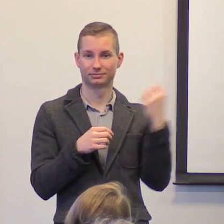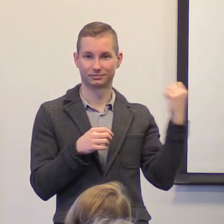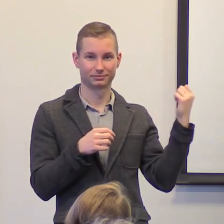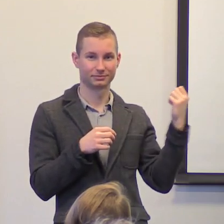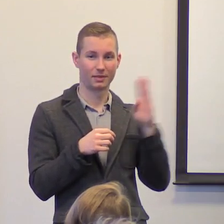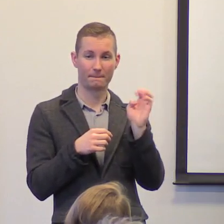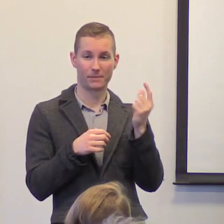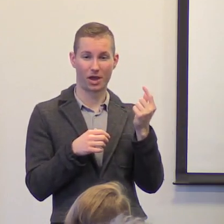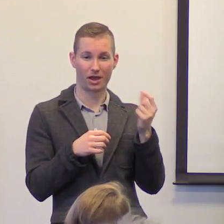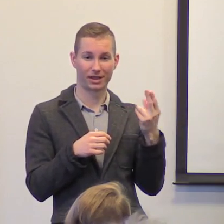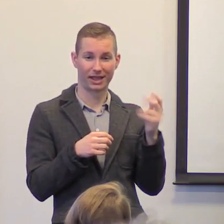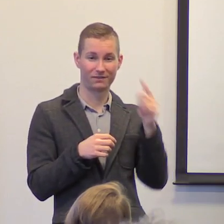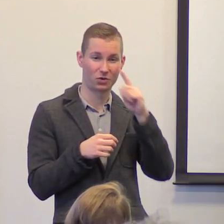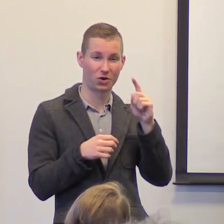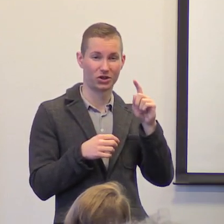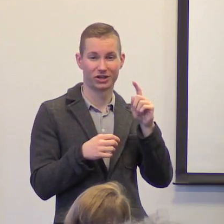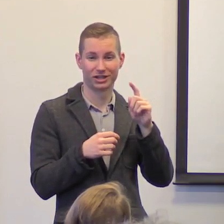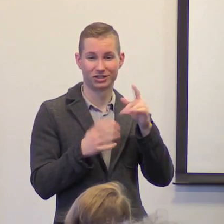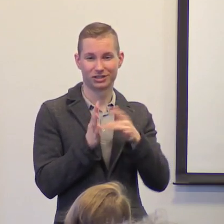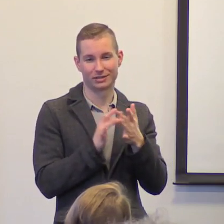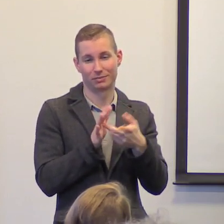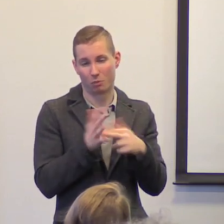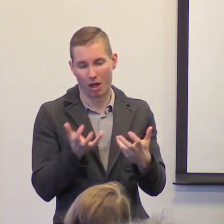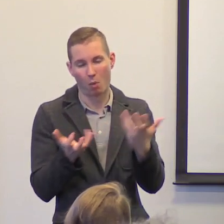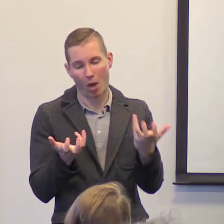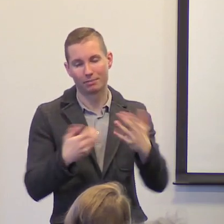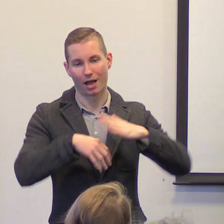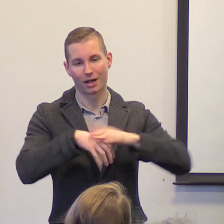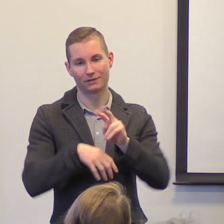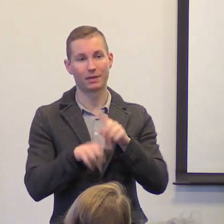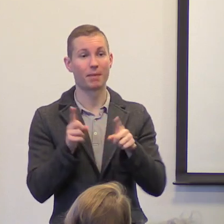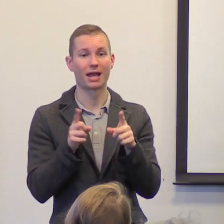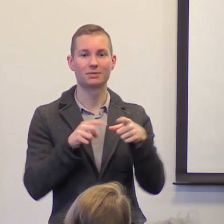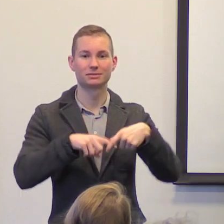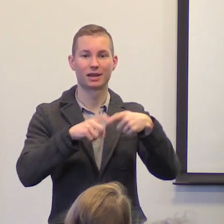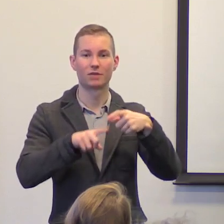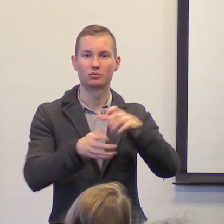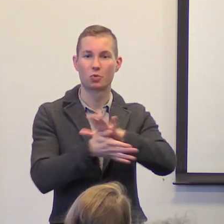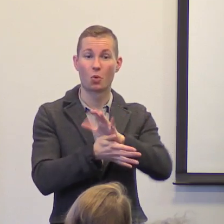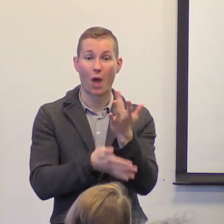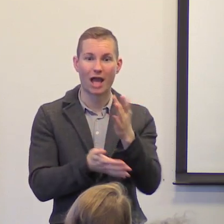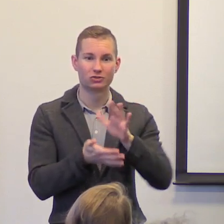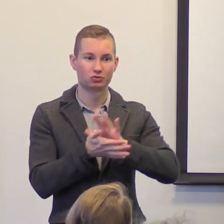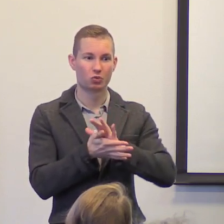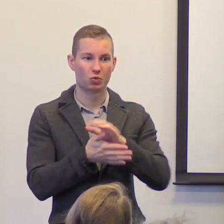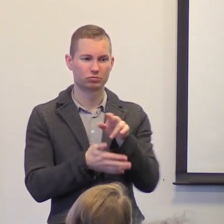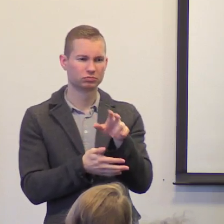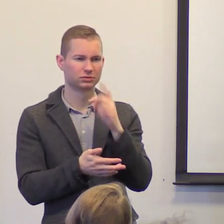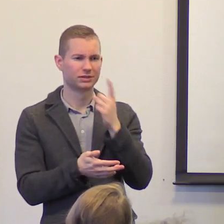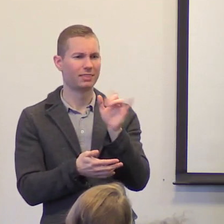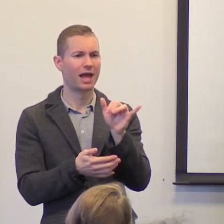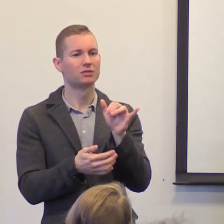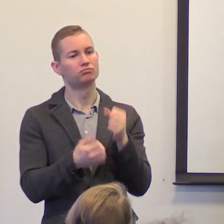It meant he wanted to be on television. But he ended up being suspended from school because the school officials thought this was a pro-drug message.